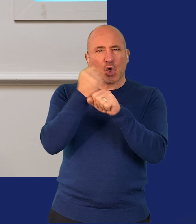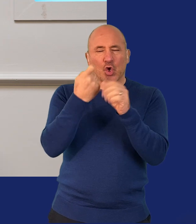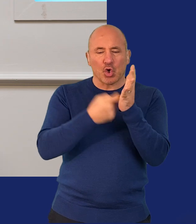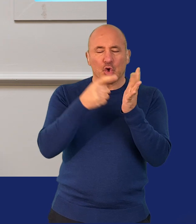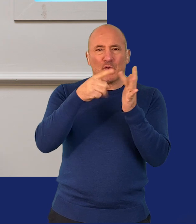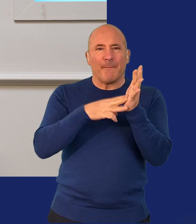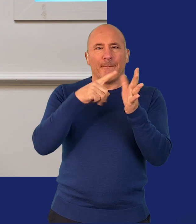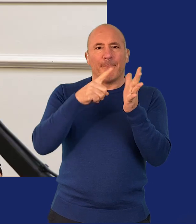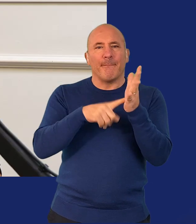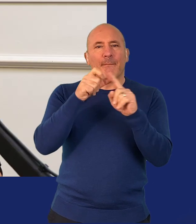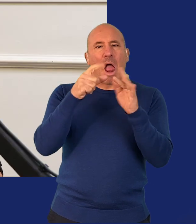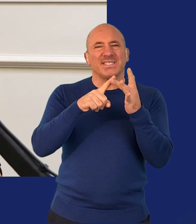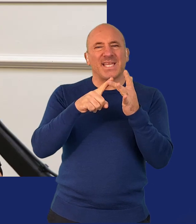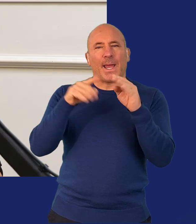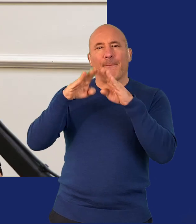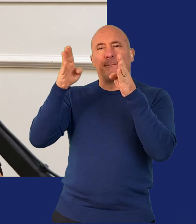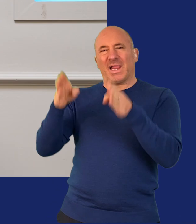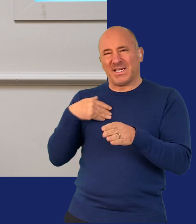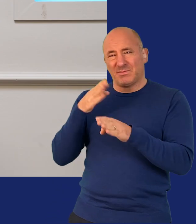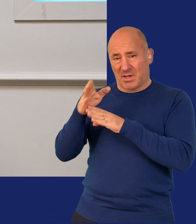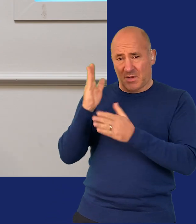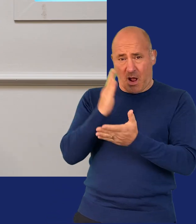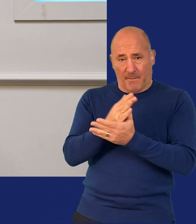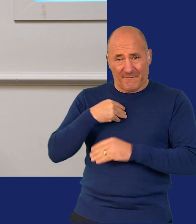Um, first time I've been there, I really want to go back for a full tour.